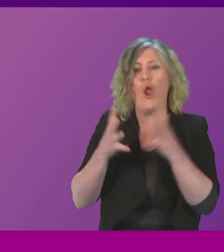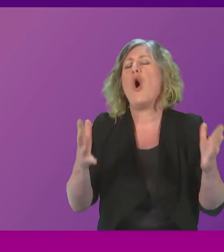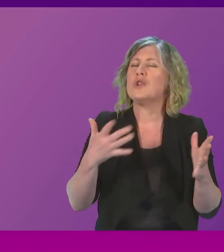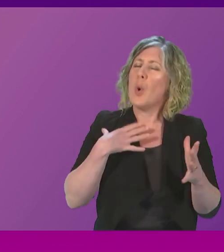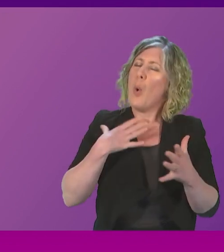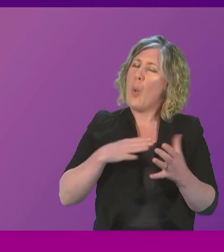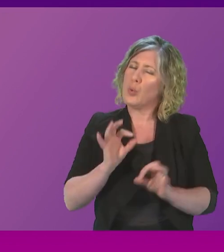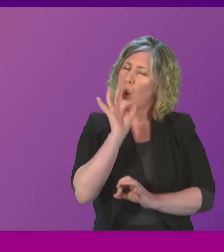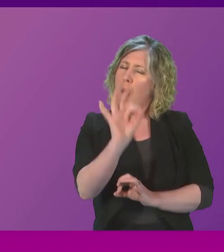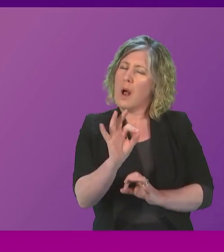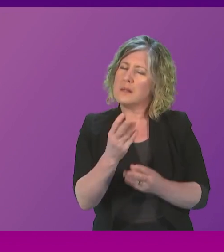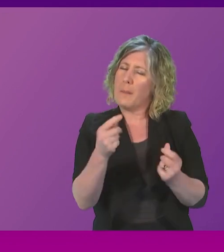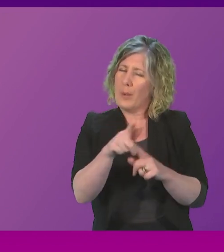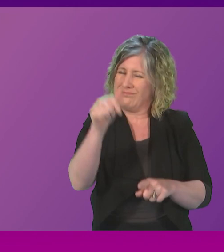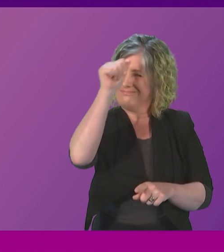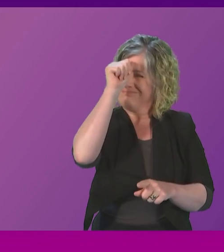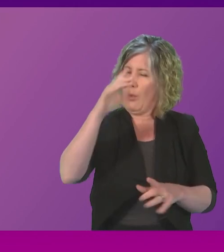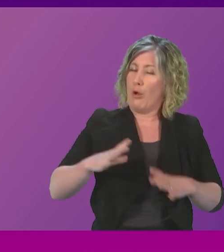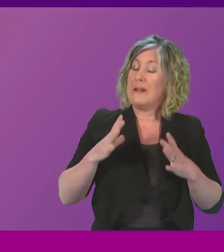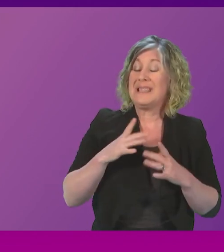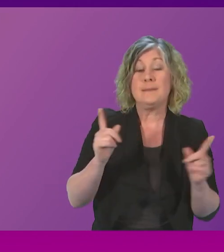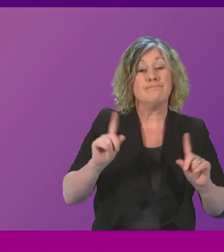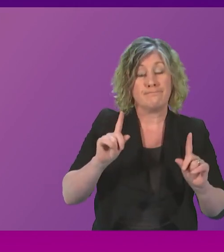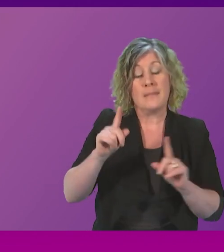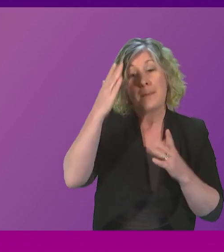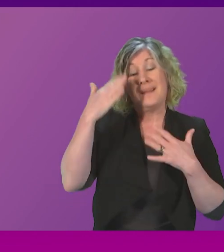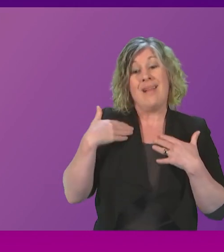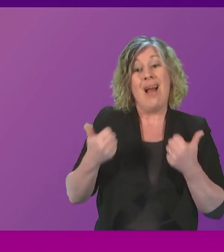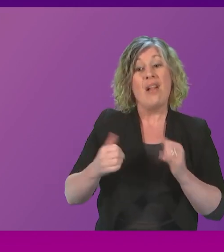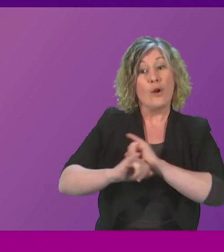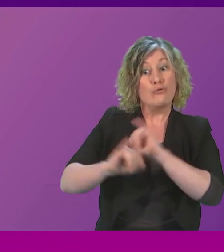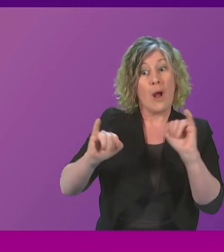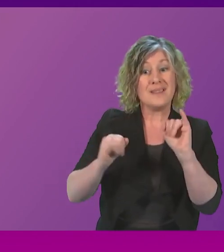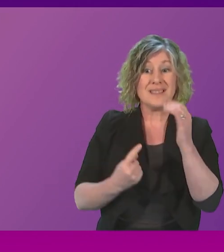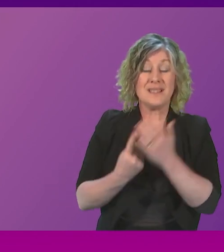There is a mental health crisis affecting children across Scotland, but they are struggling to access treatment.